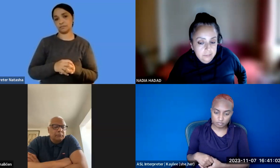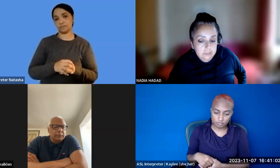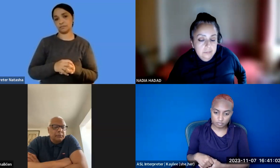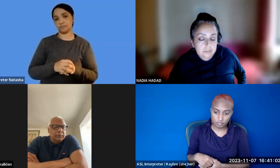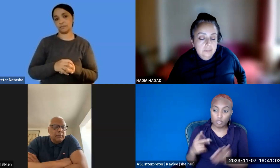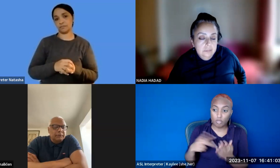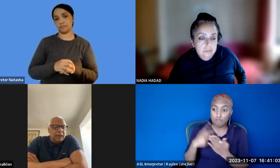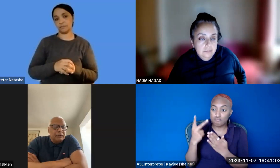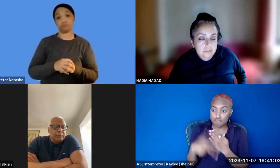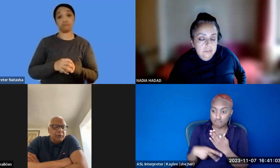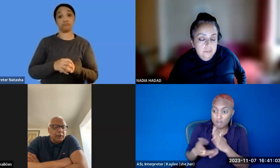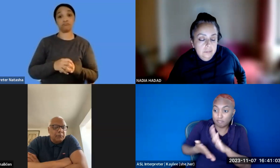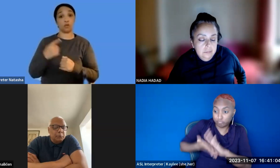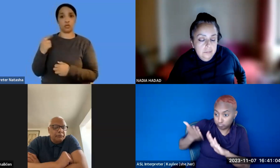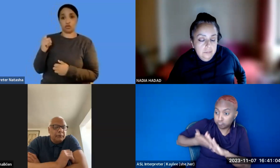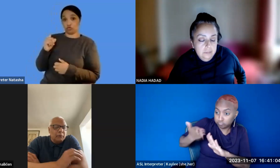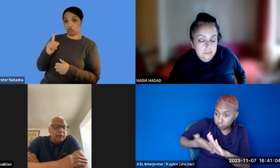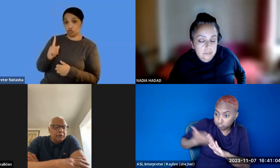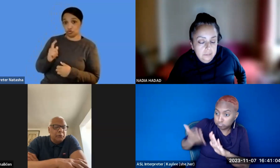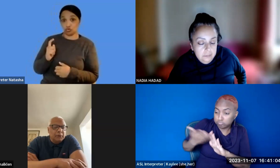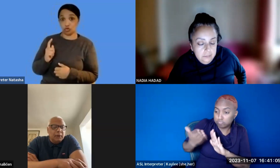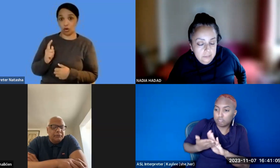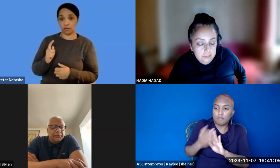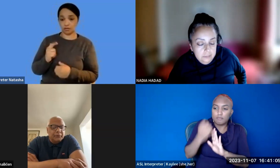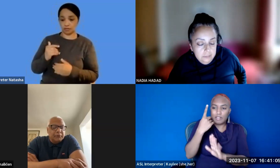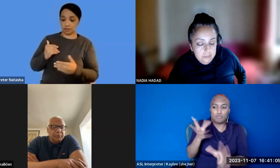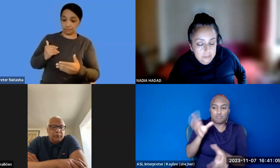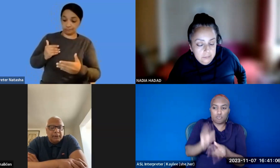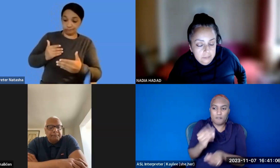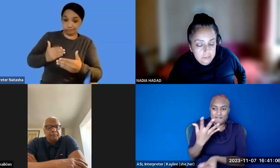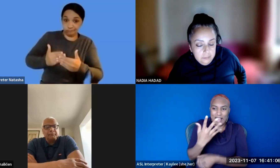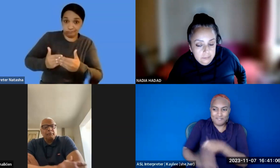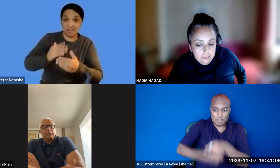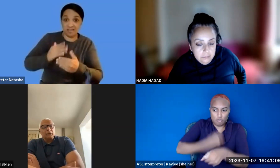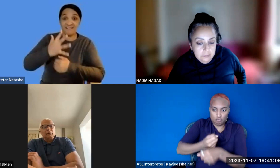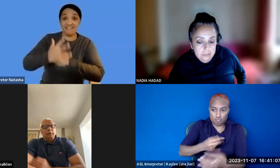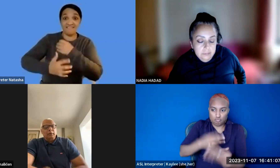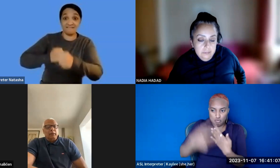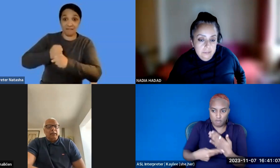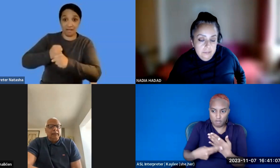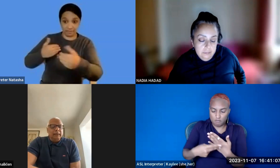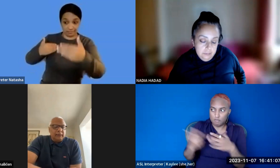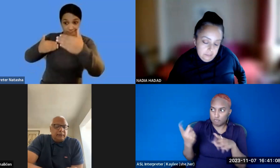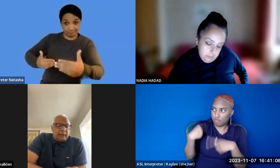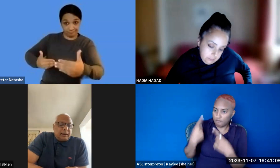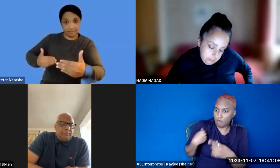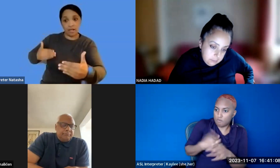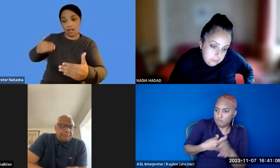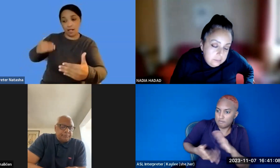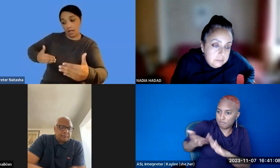It's now a 5-year program and it's now covered 2.5 years. And in that time,